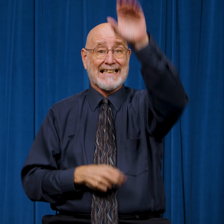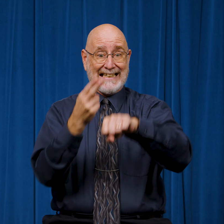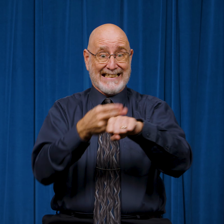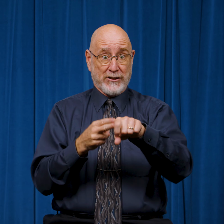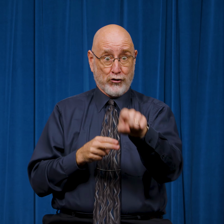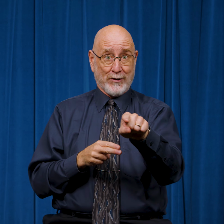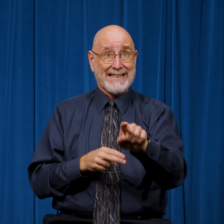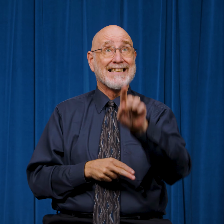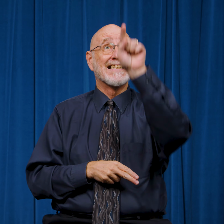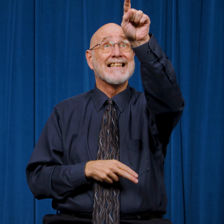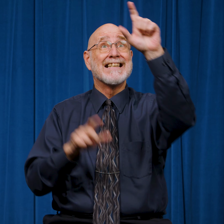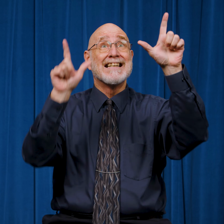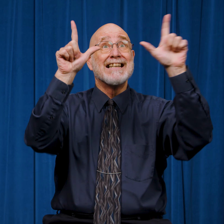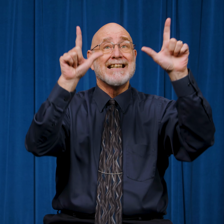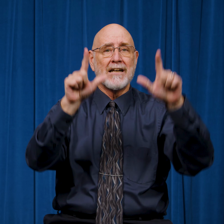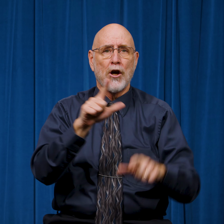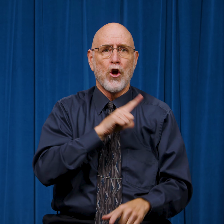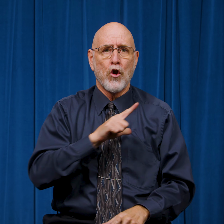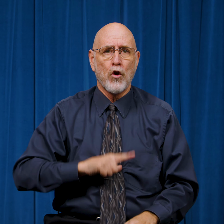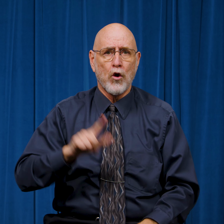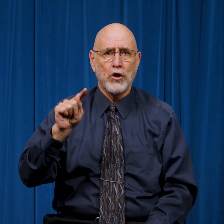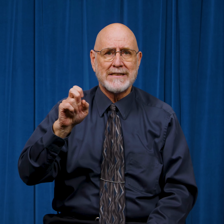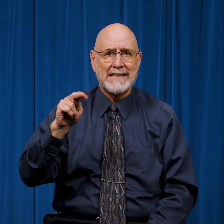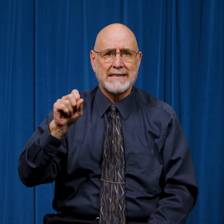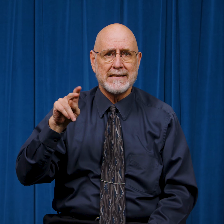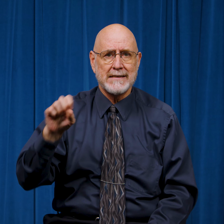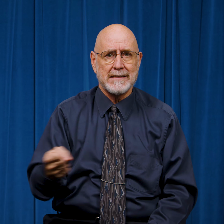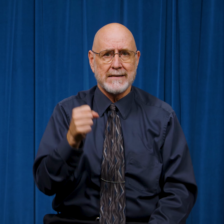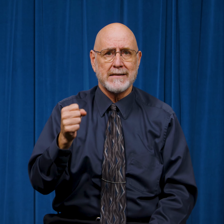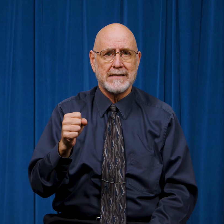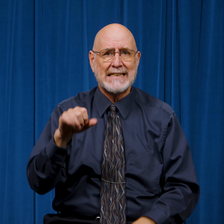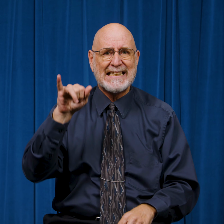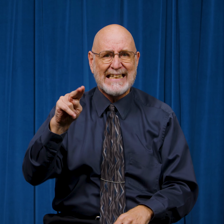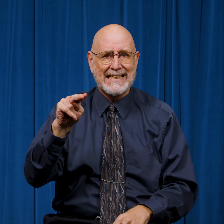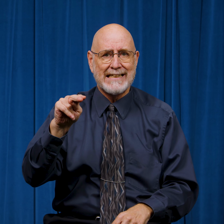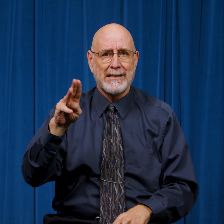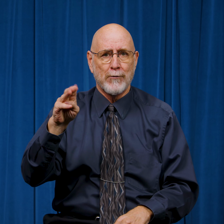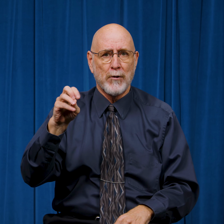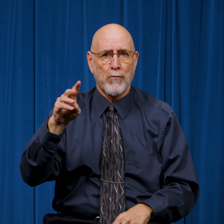are words from Lord Tennyson's poem, "In Memoriam," which read,